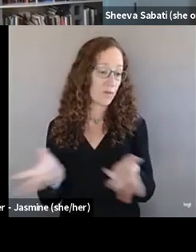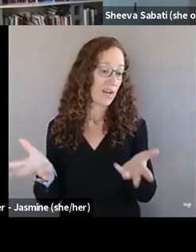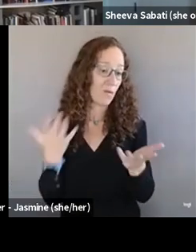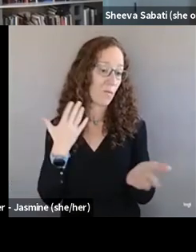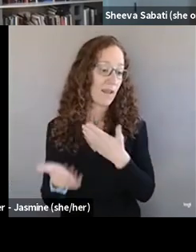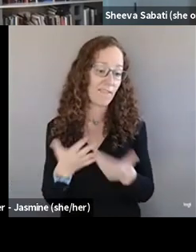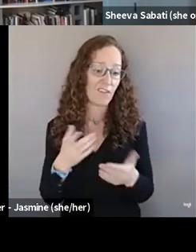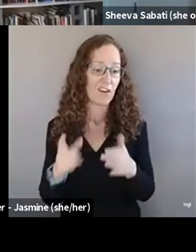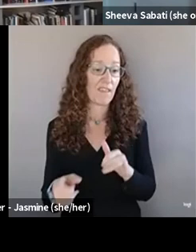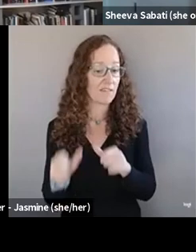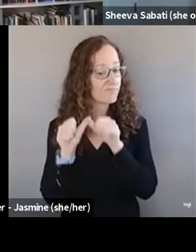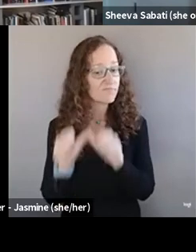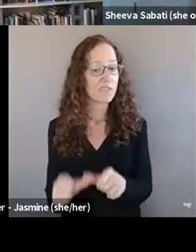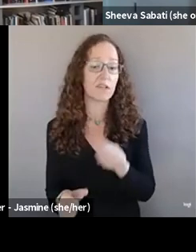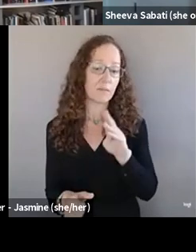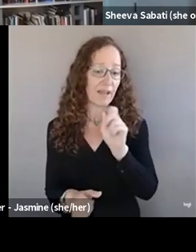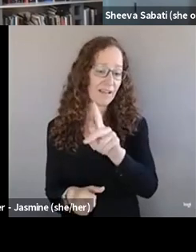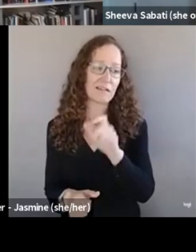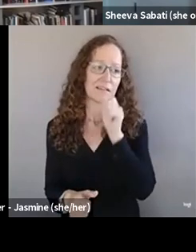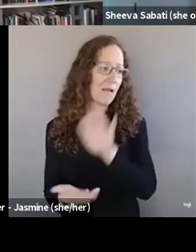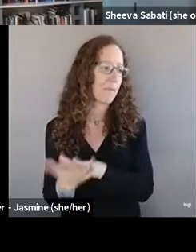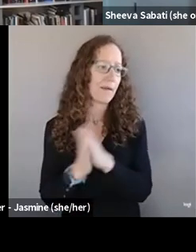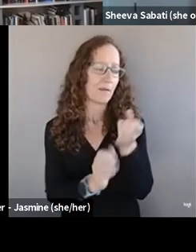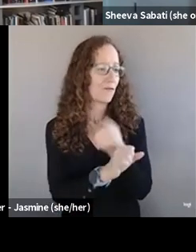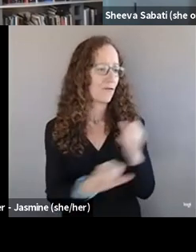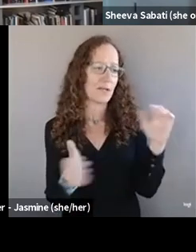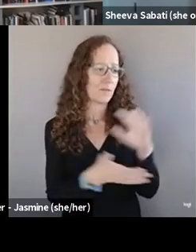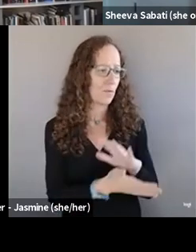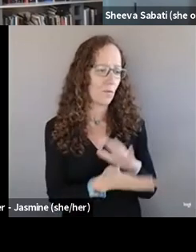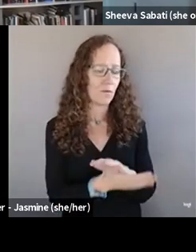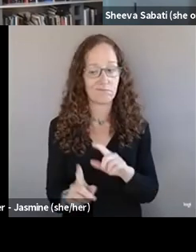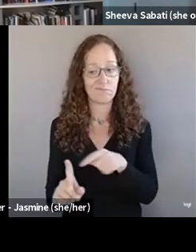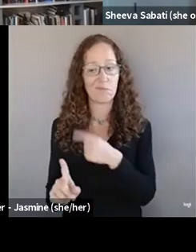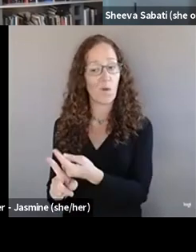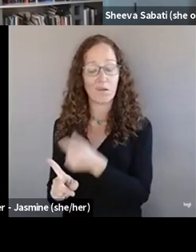continue to be a bank. There's many others I'm just picking on Harvard. Yale is a bank. Princeton is a bank.